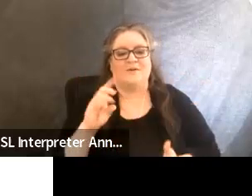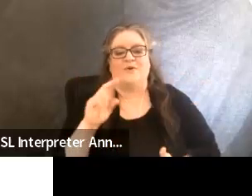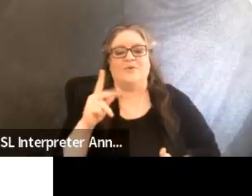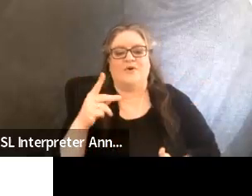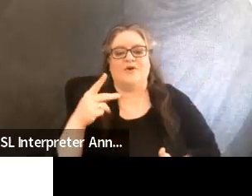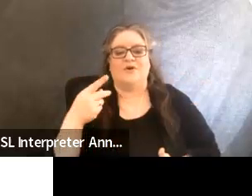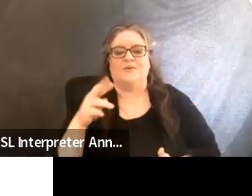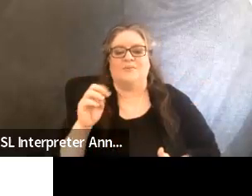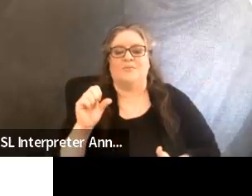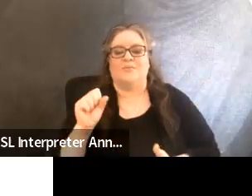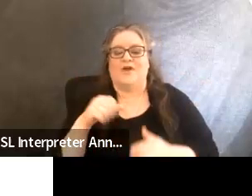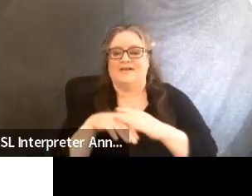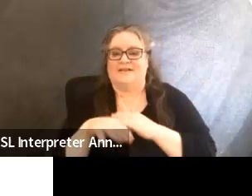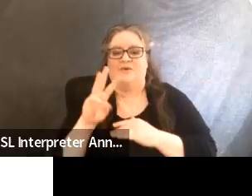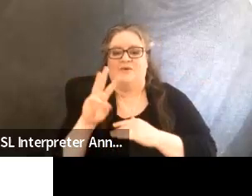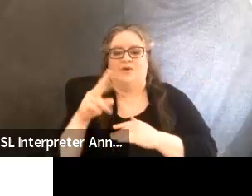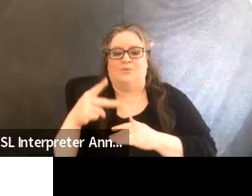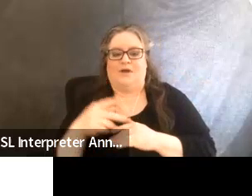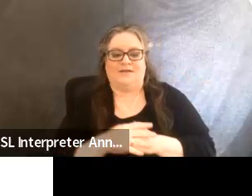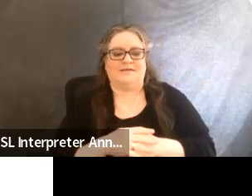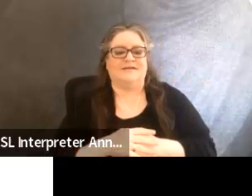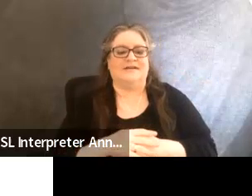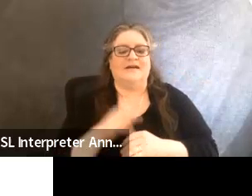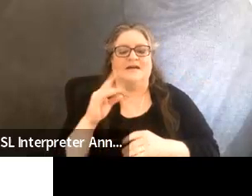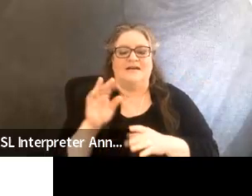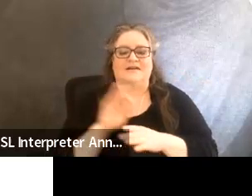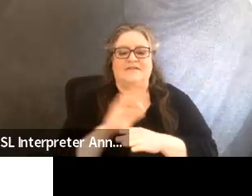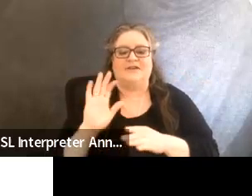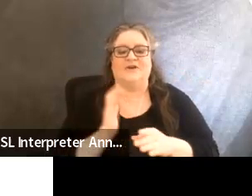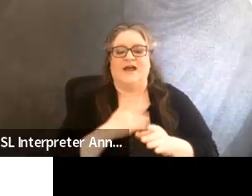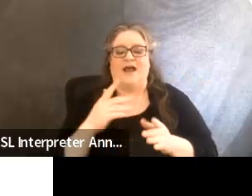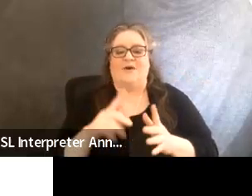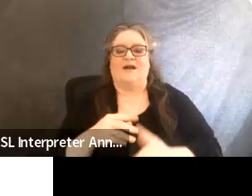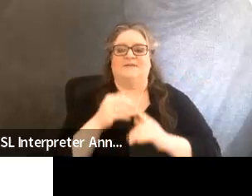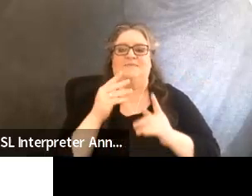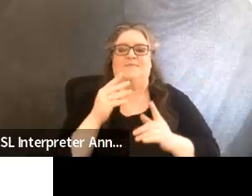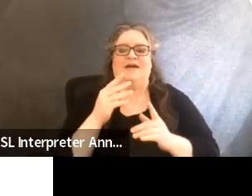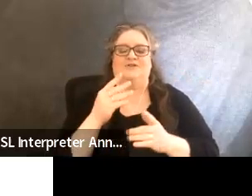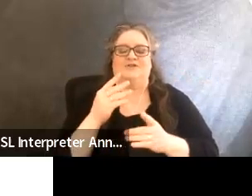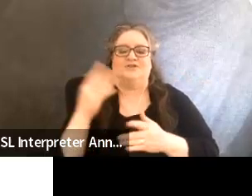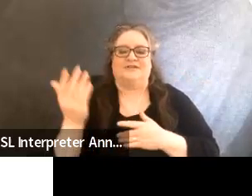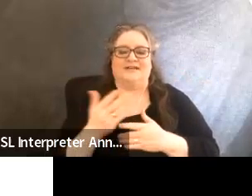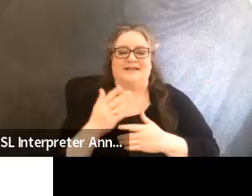by Digital Accessibility by WeCo, featuring our special guest speaker, Gerson Lacdao